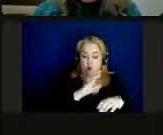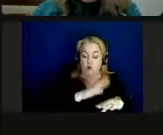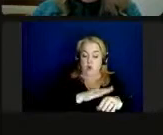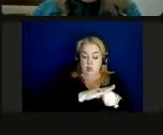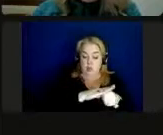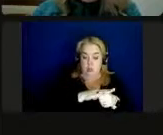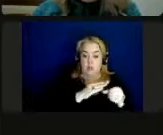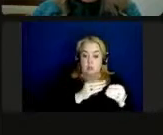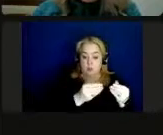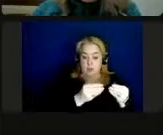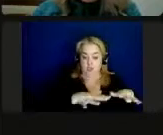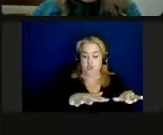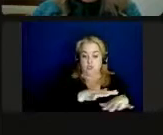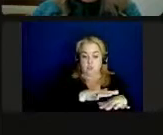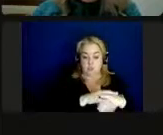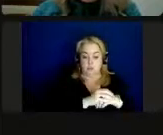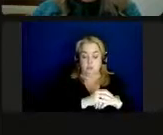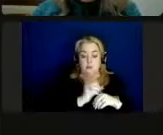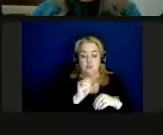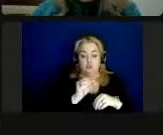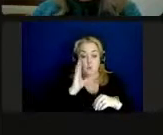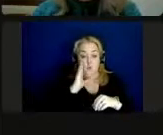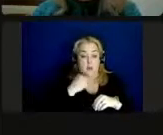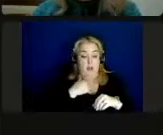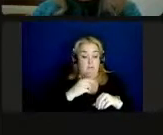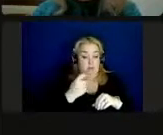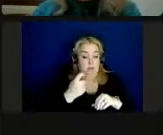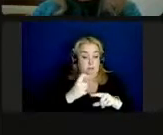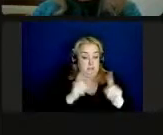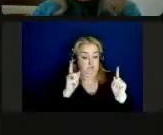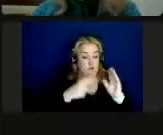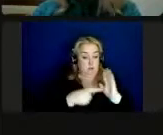I LIKE THIS PROPOSAL.